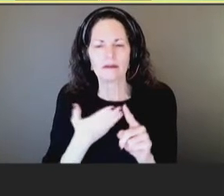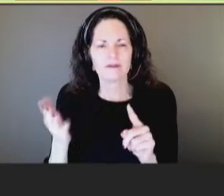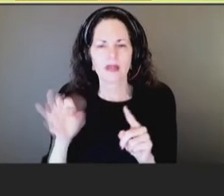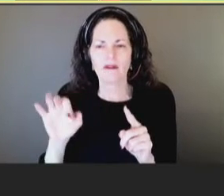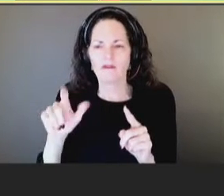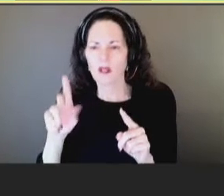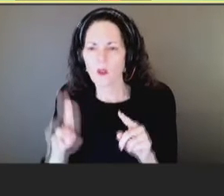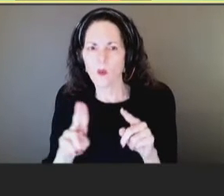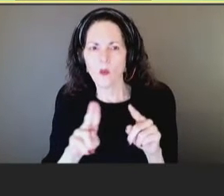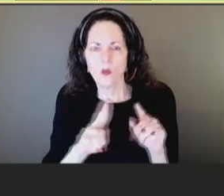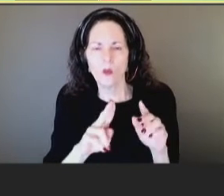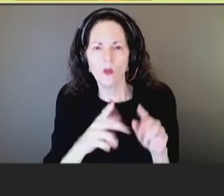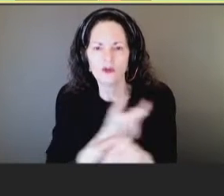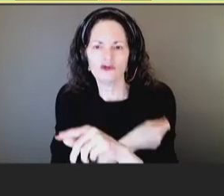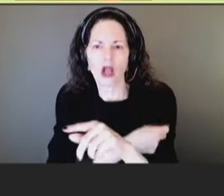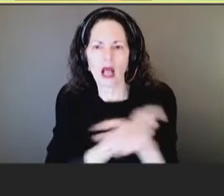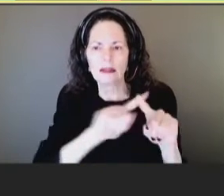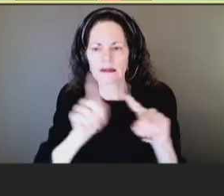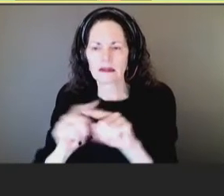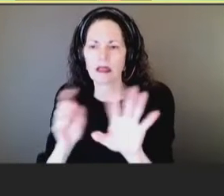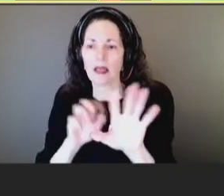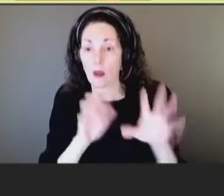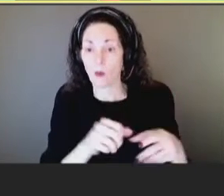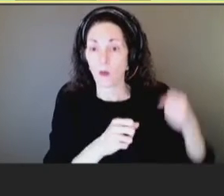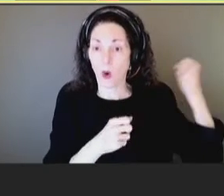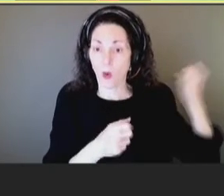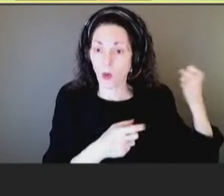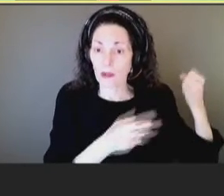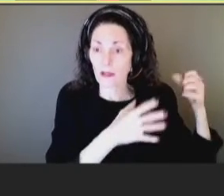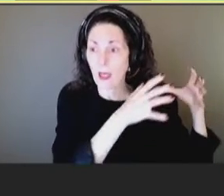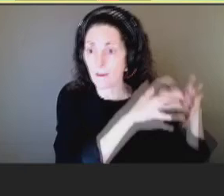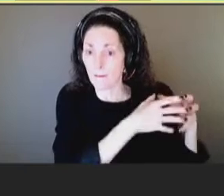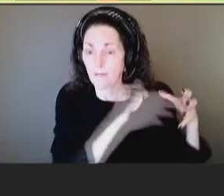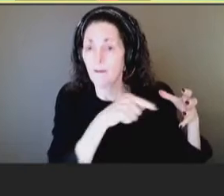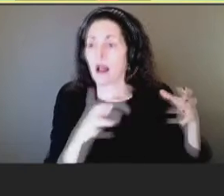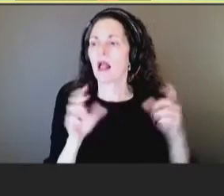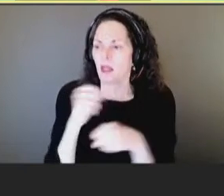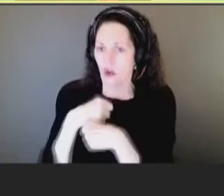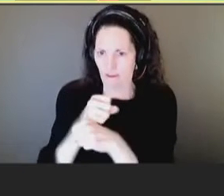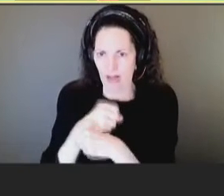in the stockpile. And the manufacturing processes are listed here. And this was